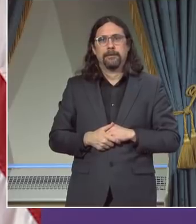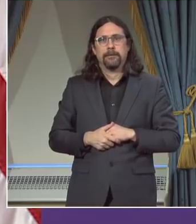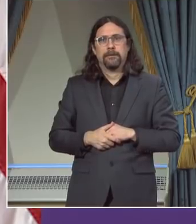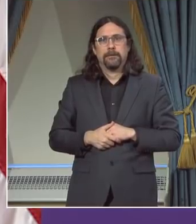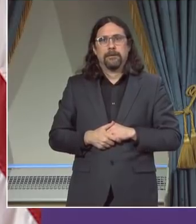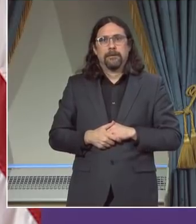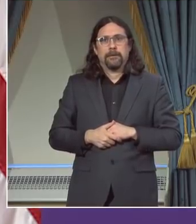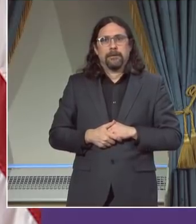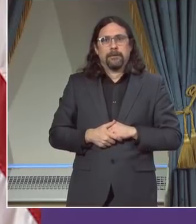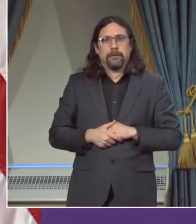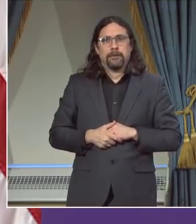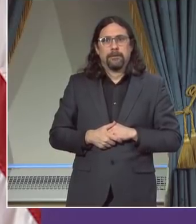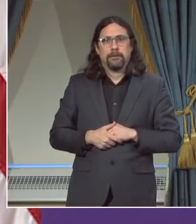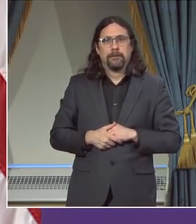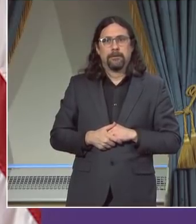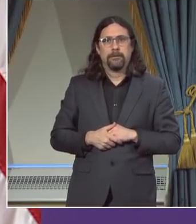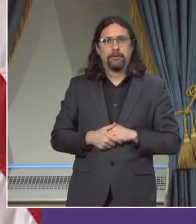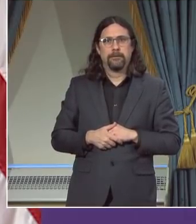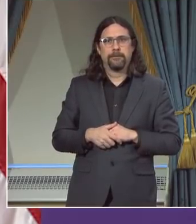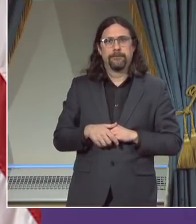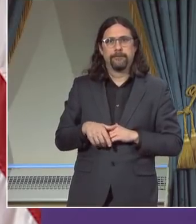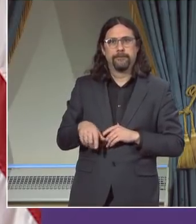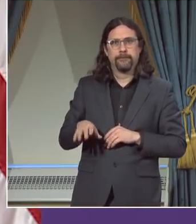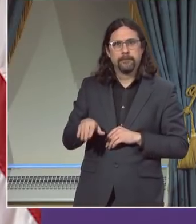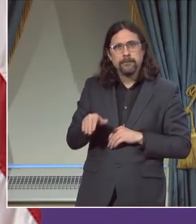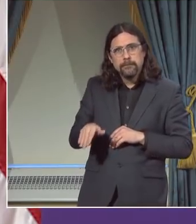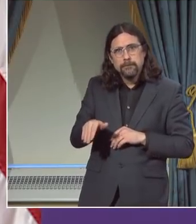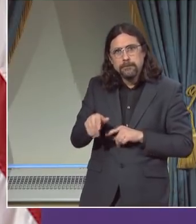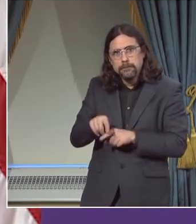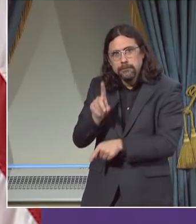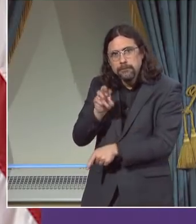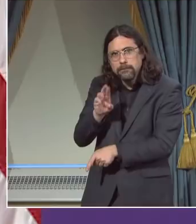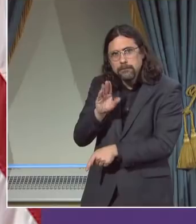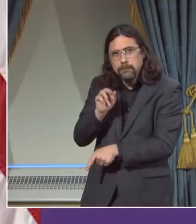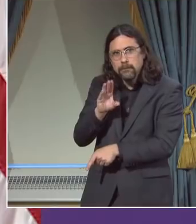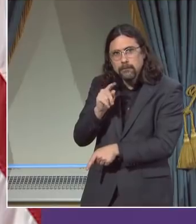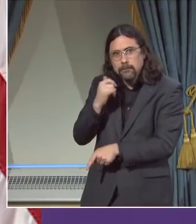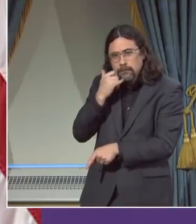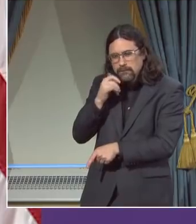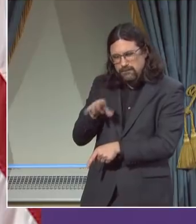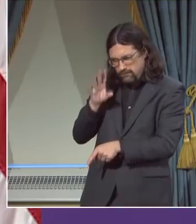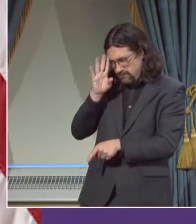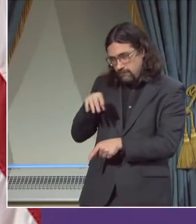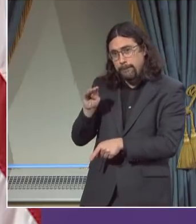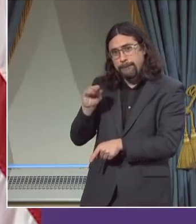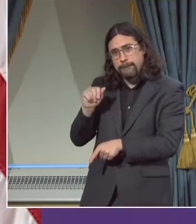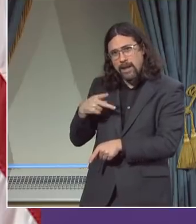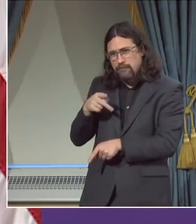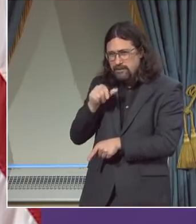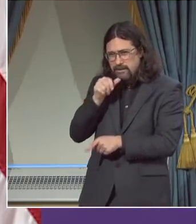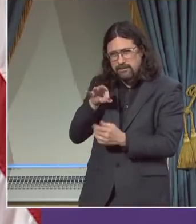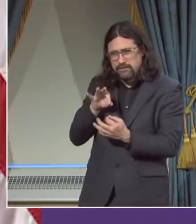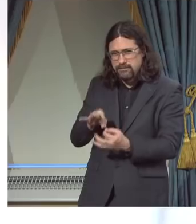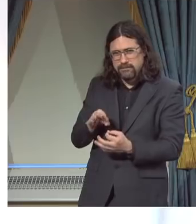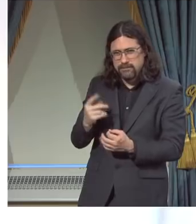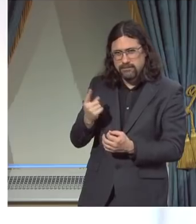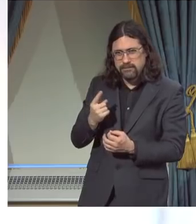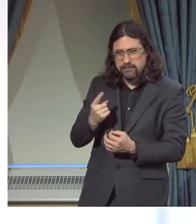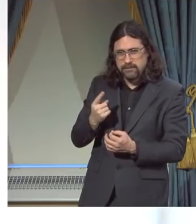THE CAVEAT THAT WE UNDERSTAND THE IMPERFECTION OF THAT MAP, IF